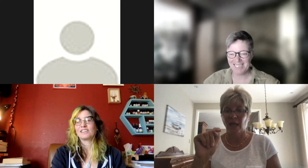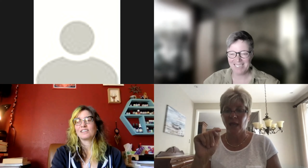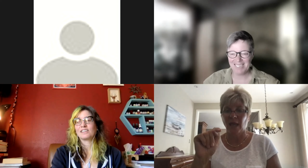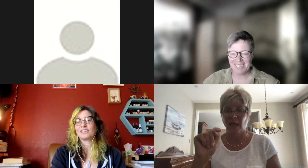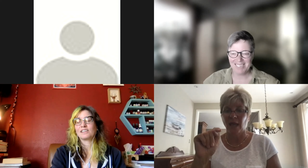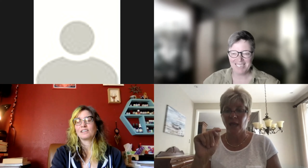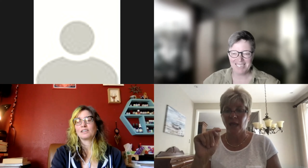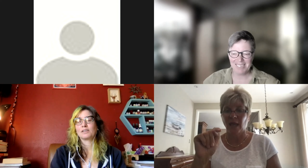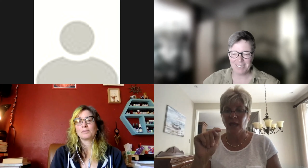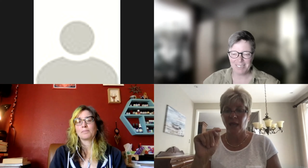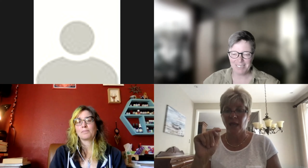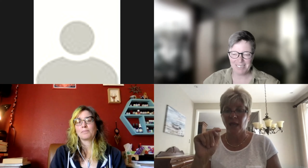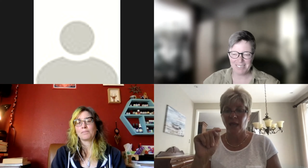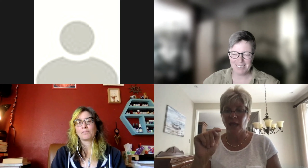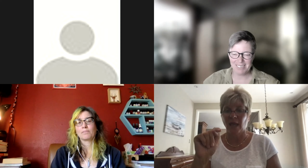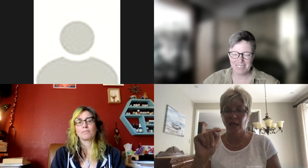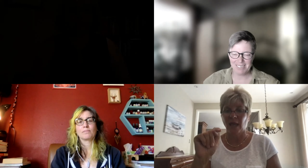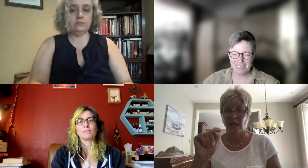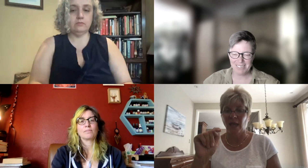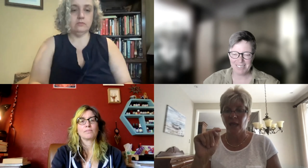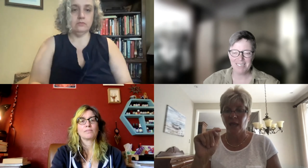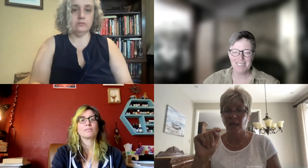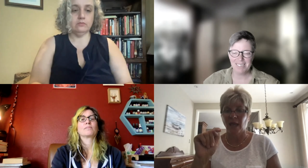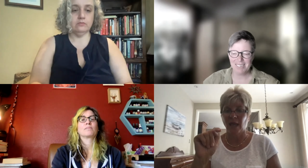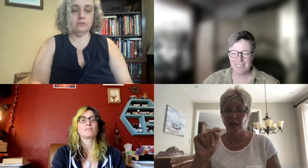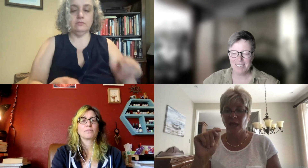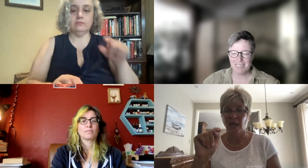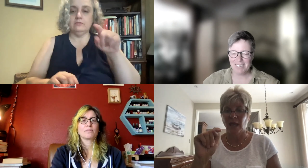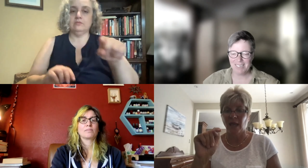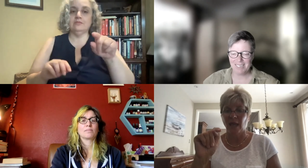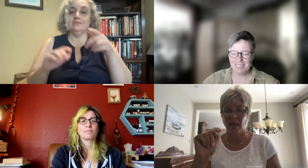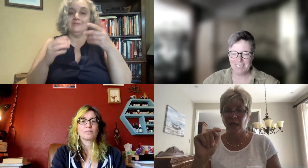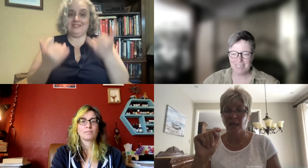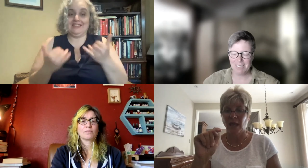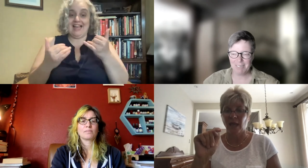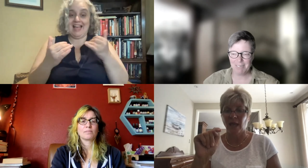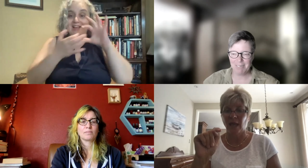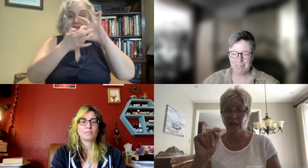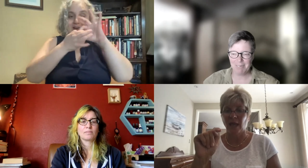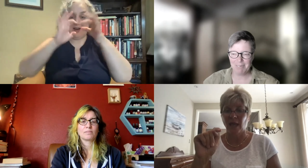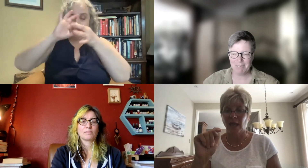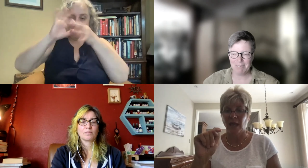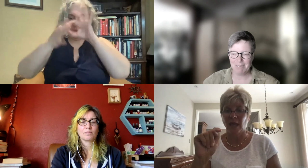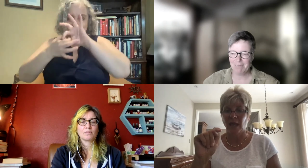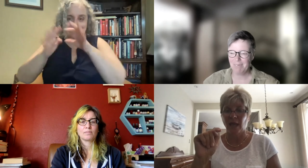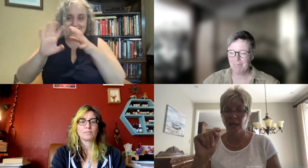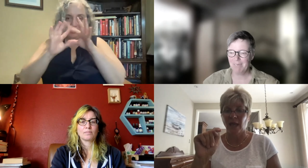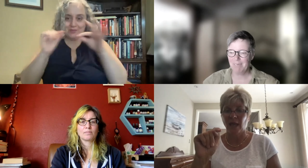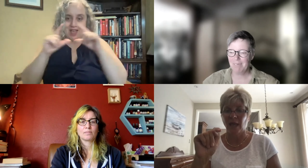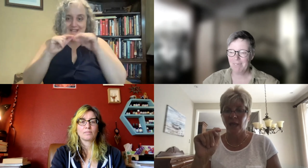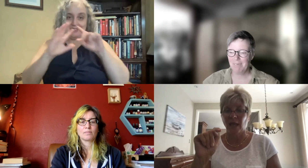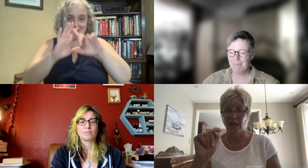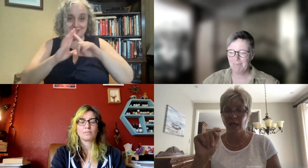today that Tokyo Olympic and Paralympic is going start.